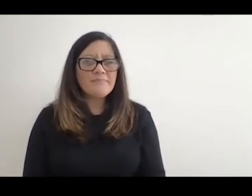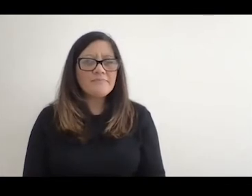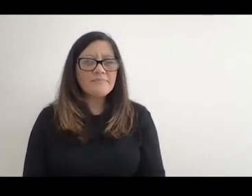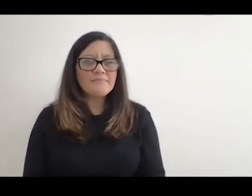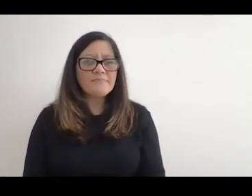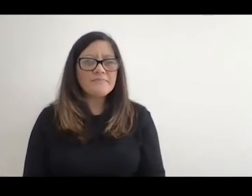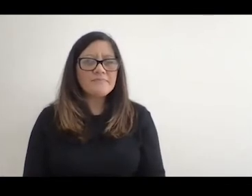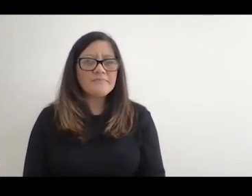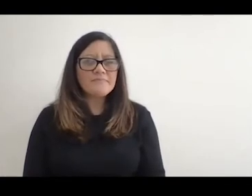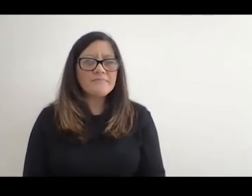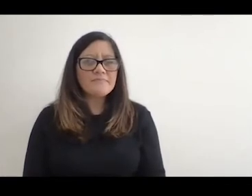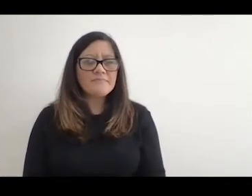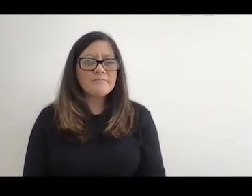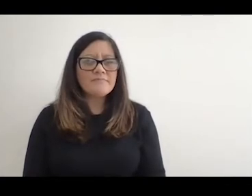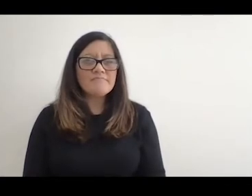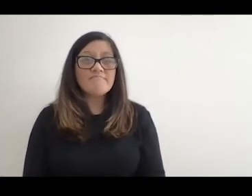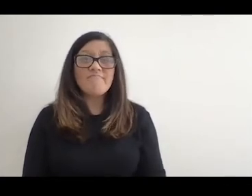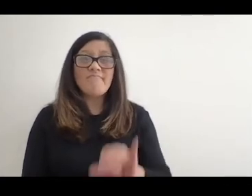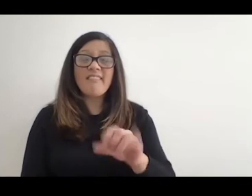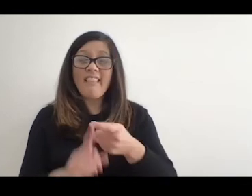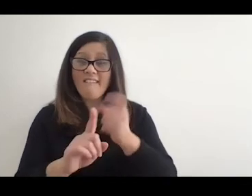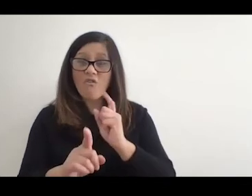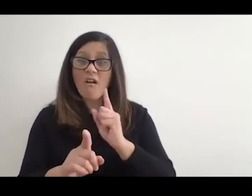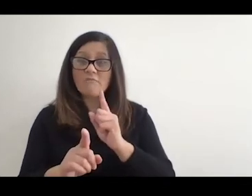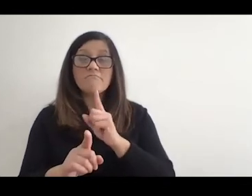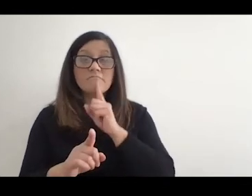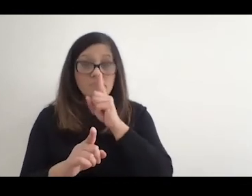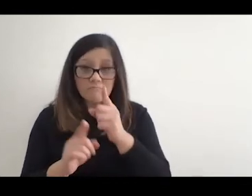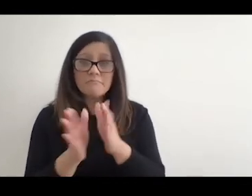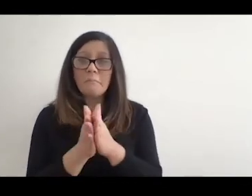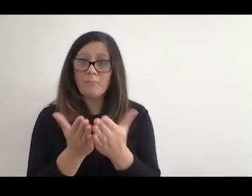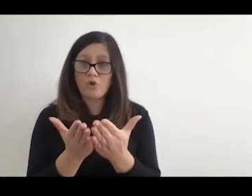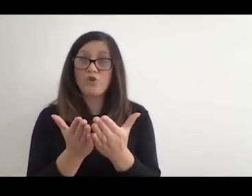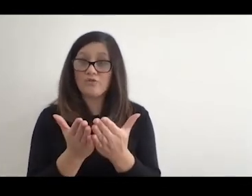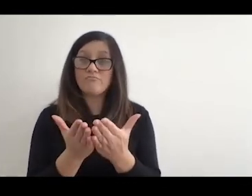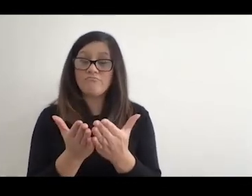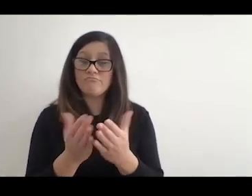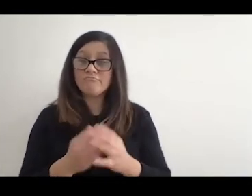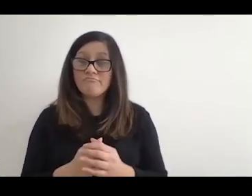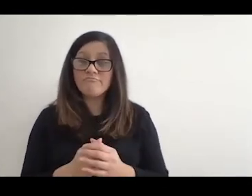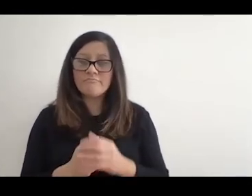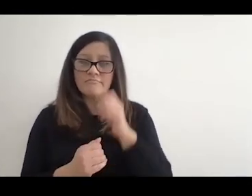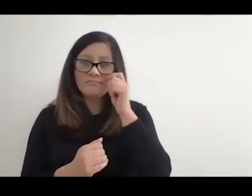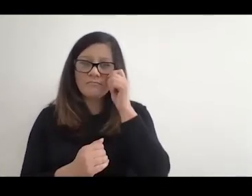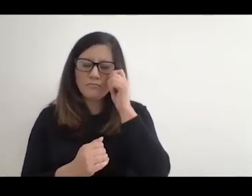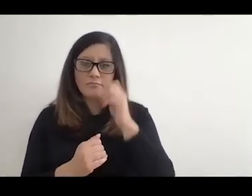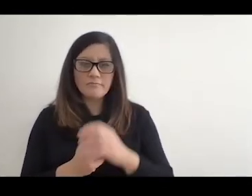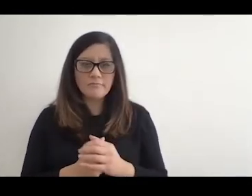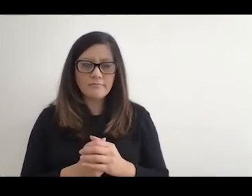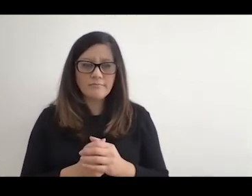This is an actual. Book. That was.